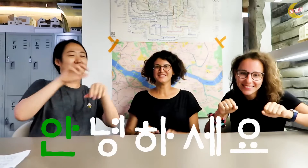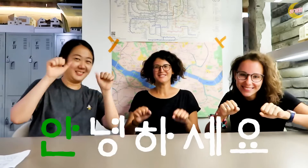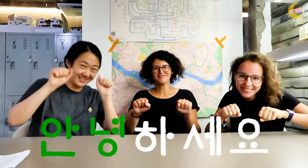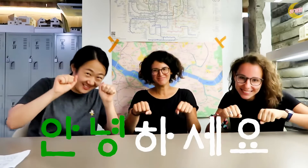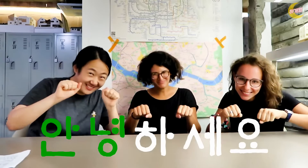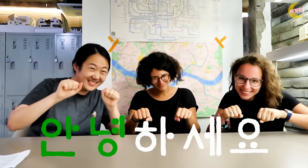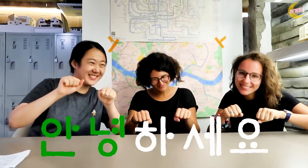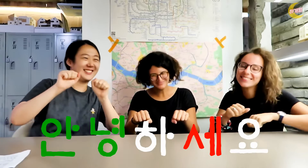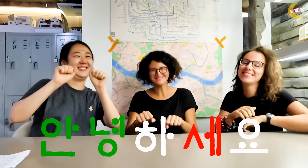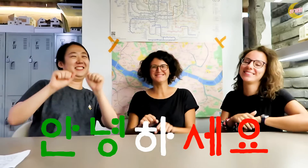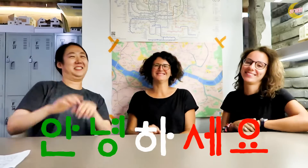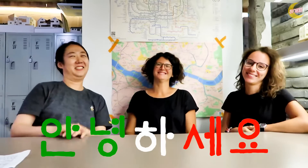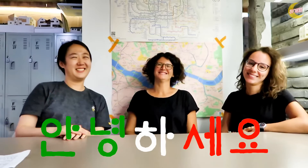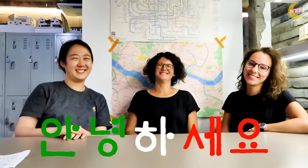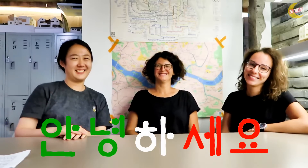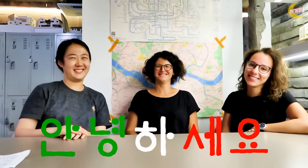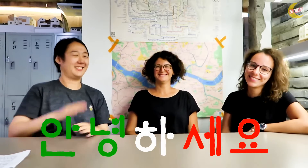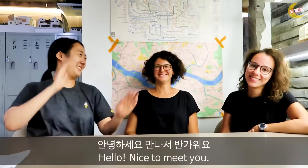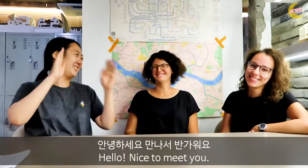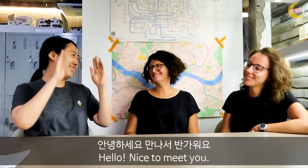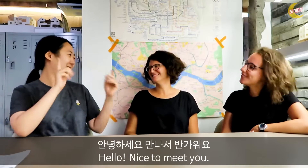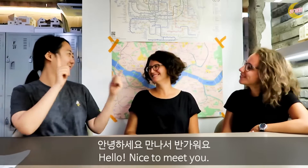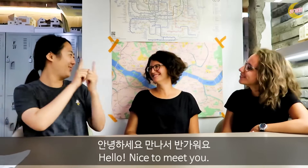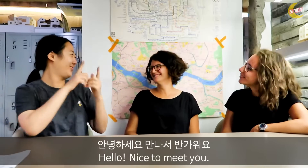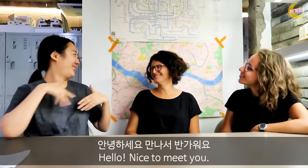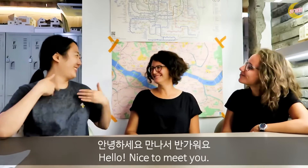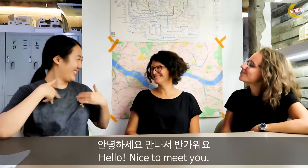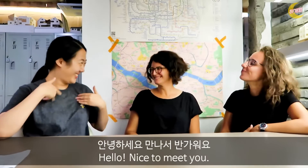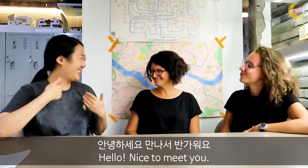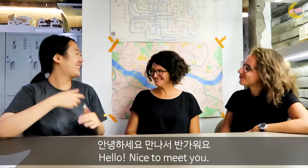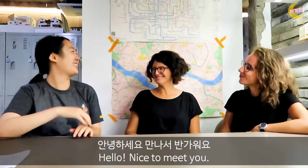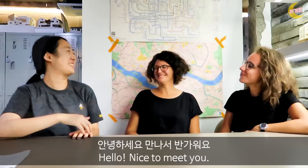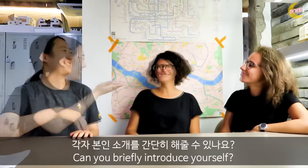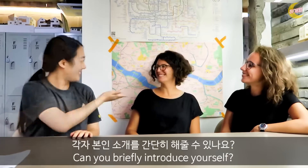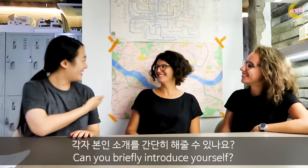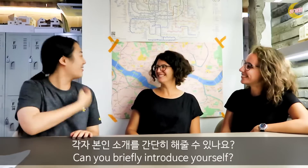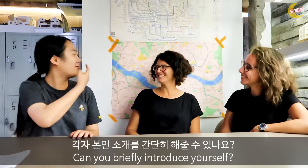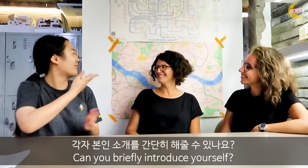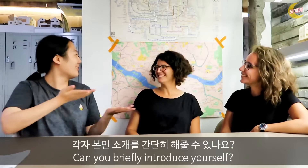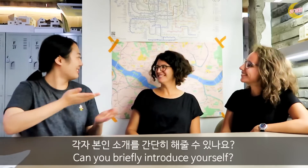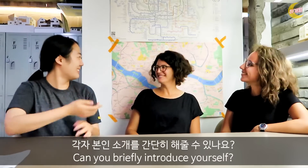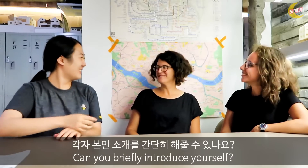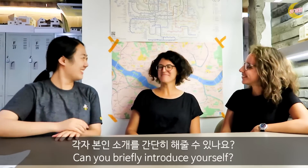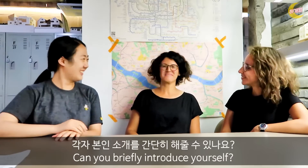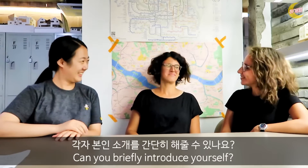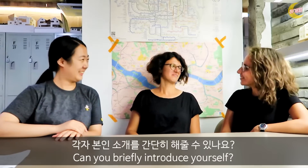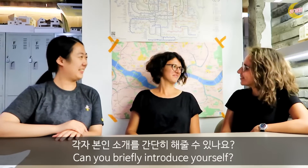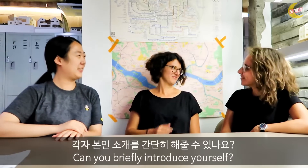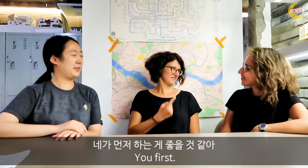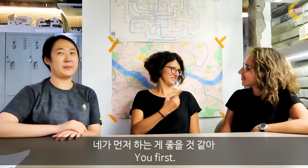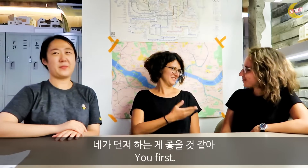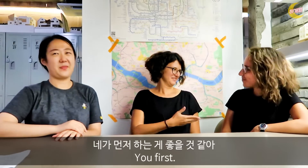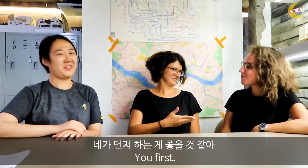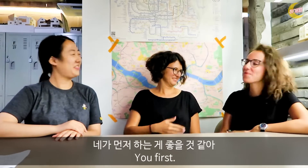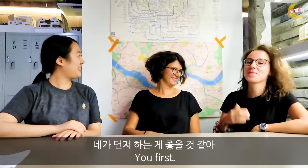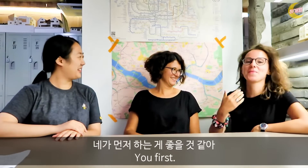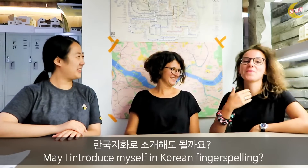Hello! Hello! Nice to meet you. Can you briefly introduce yourself? You first.